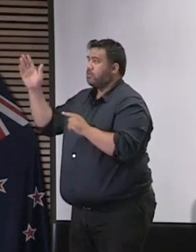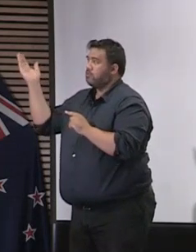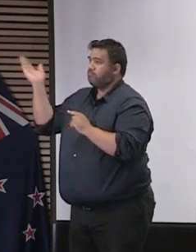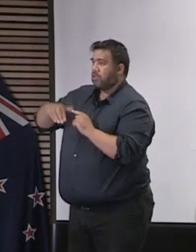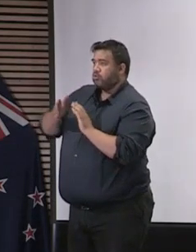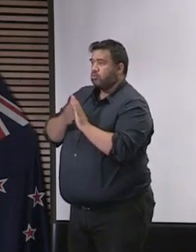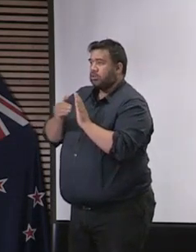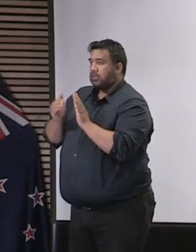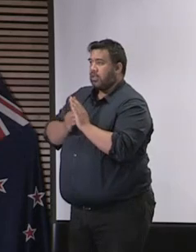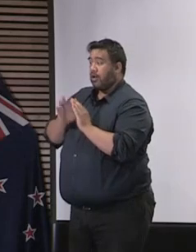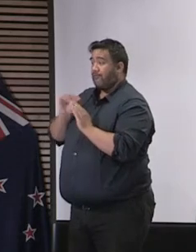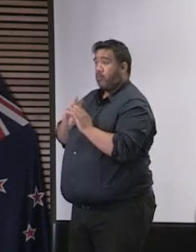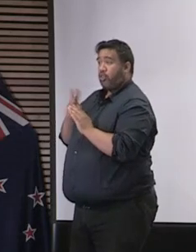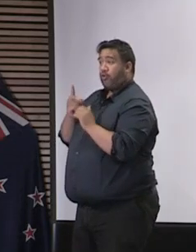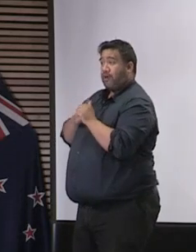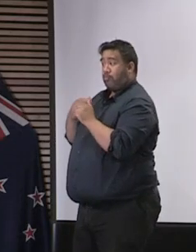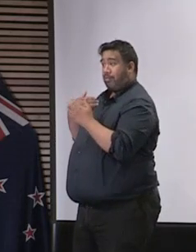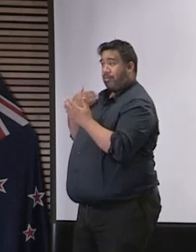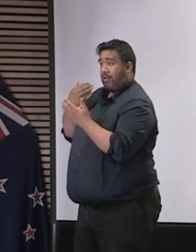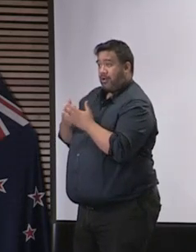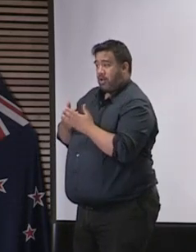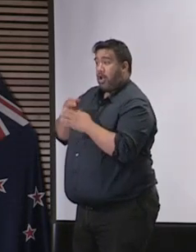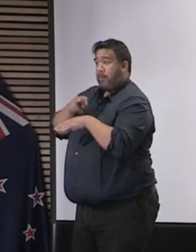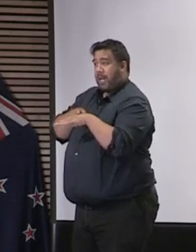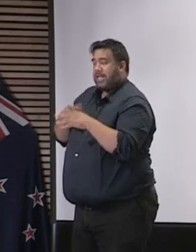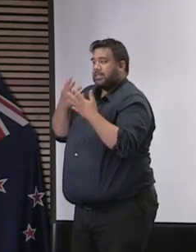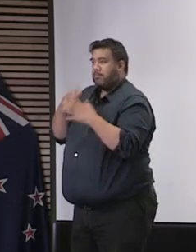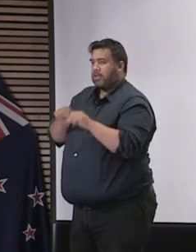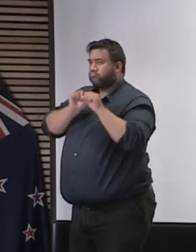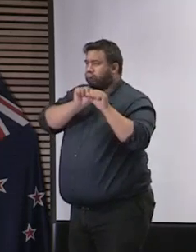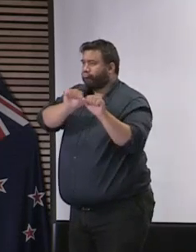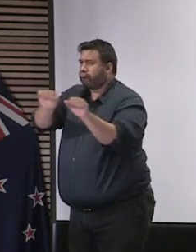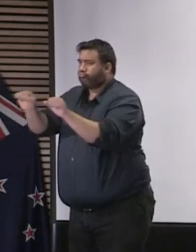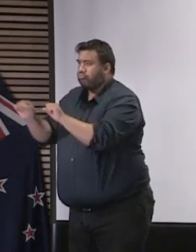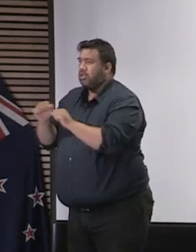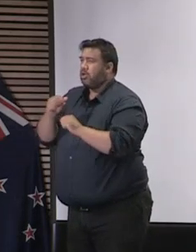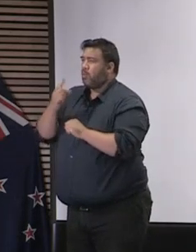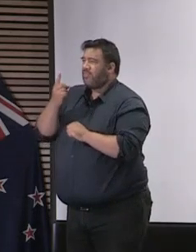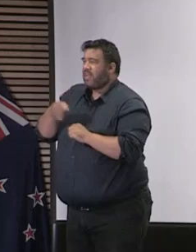self-isolation checking for those who have come across the